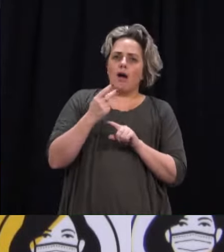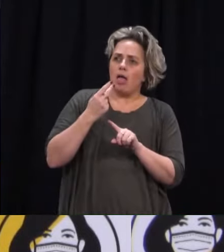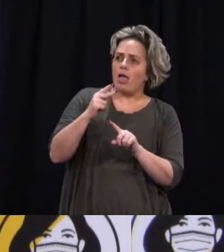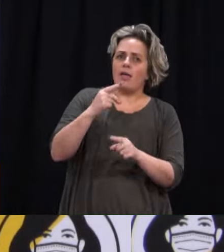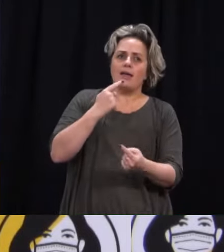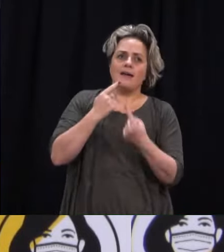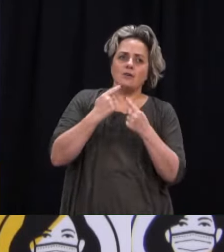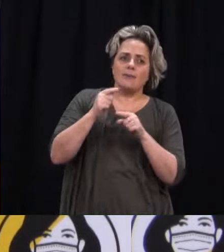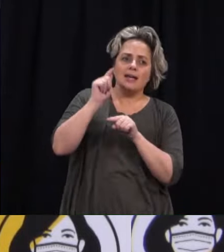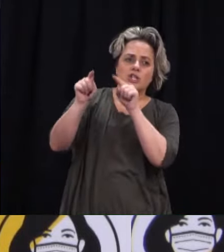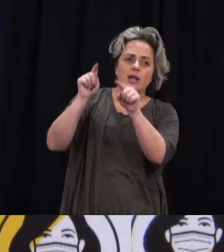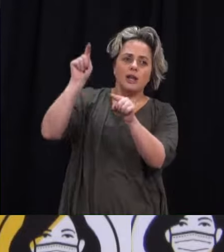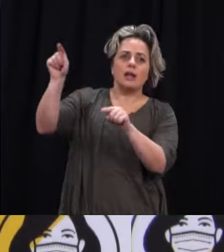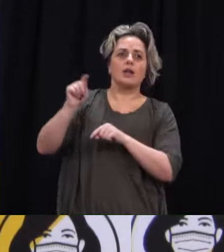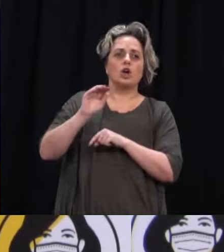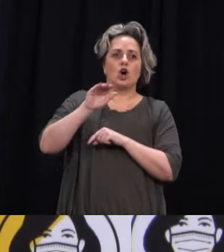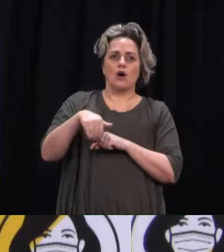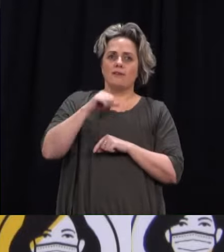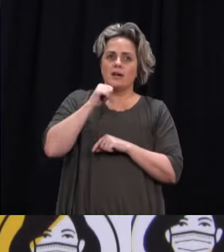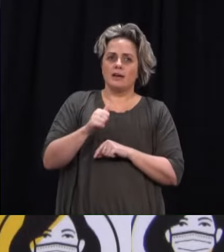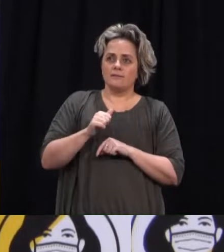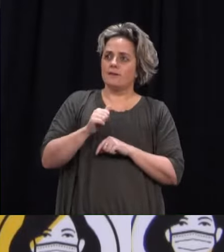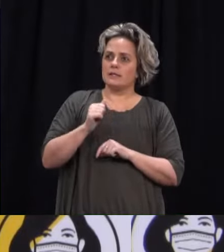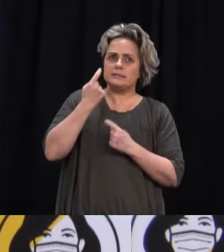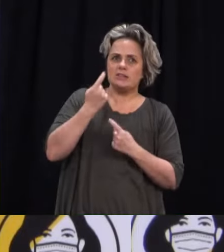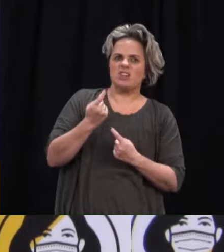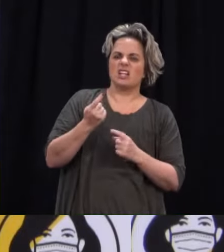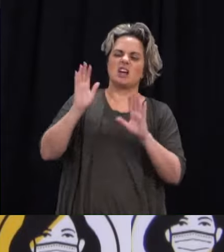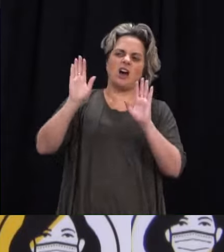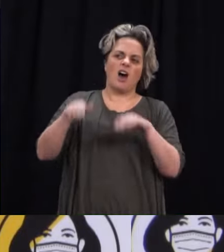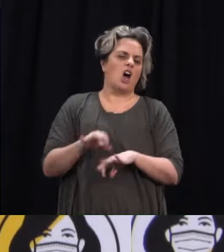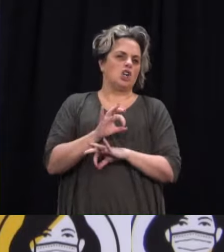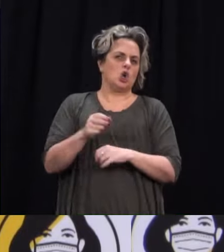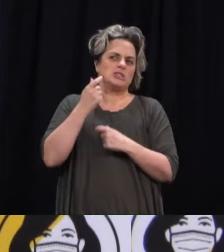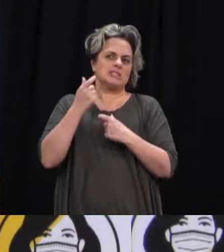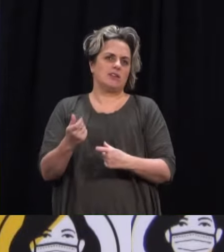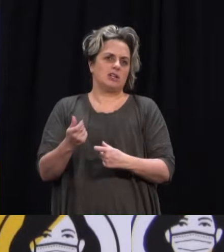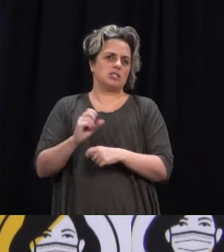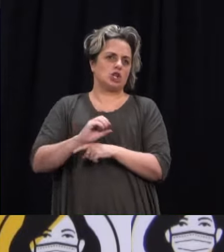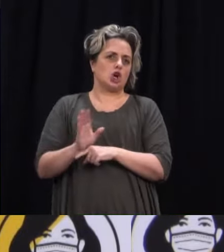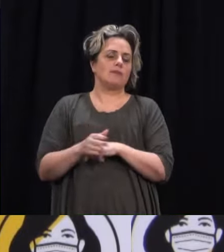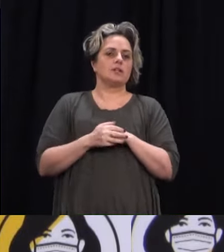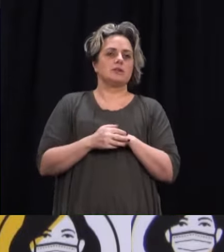a text. Negative results are texted. On the issue around